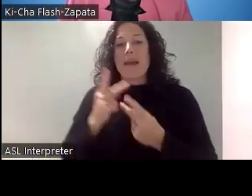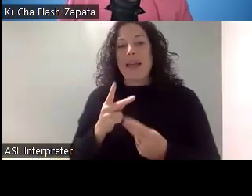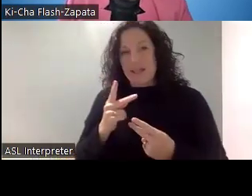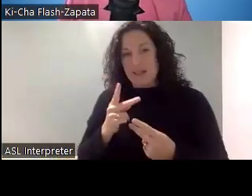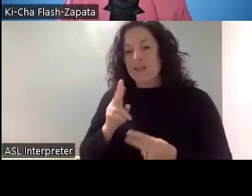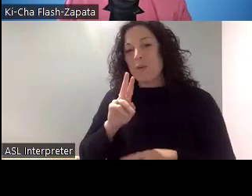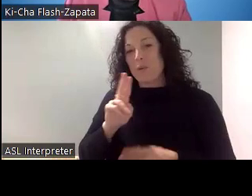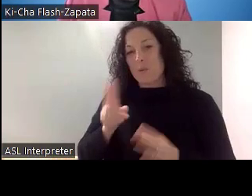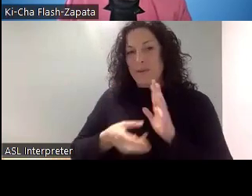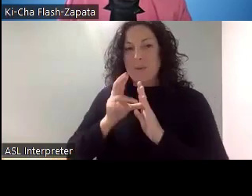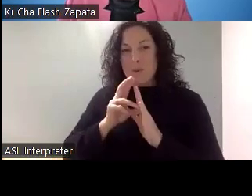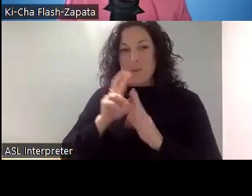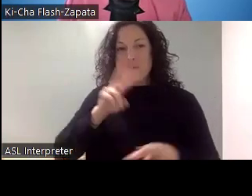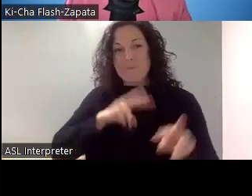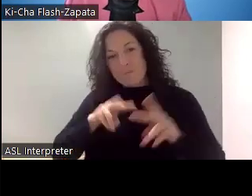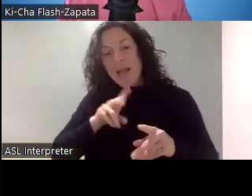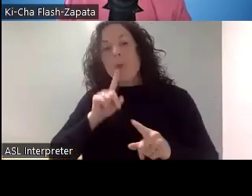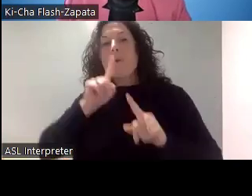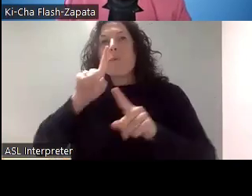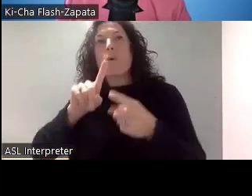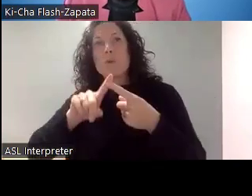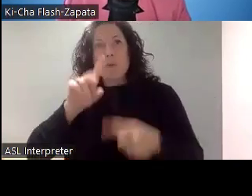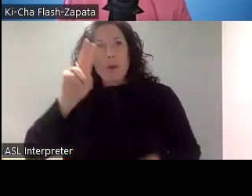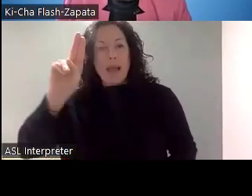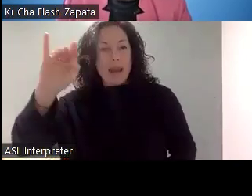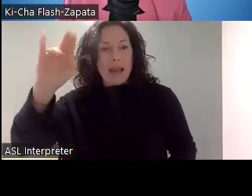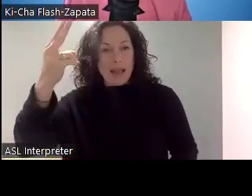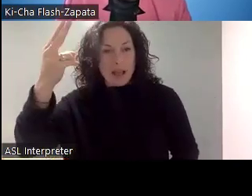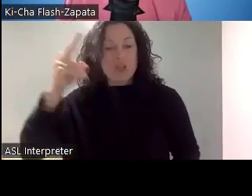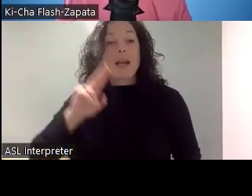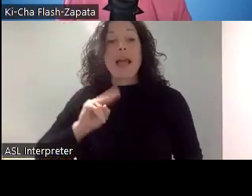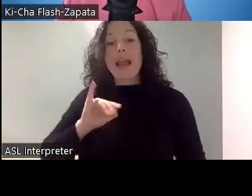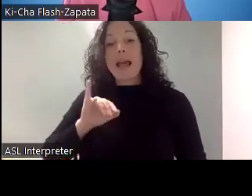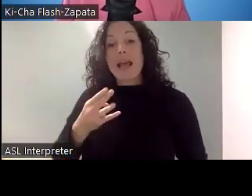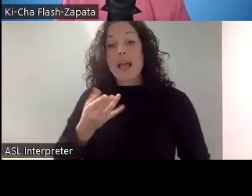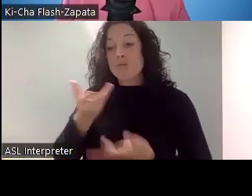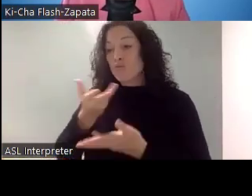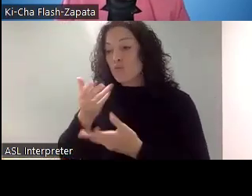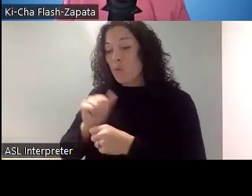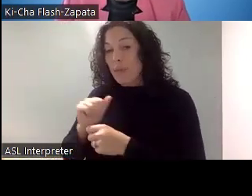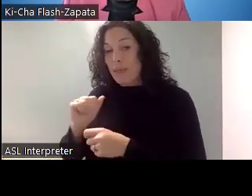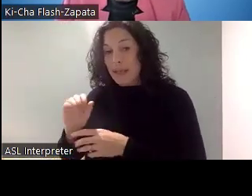and reported the outcome to NIH. NIH worked with the institution to develop the corrective plan,